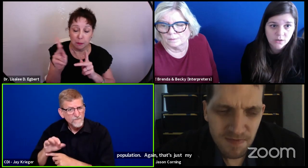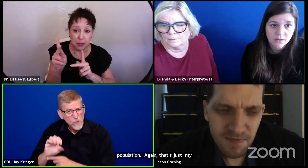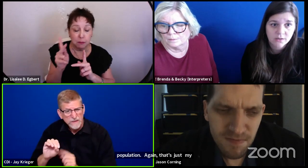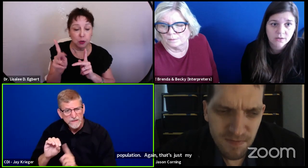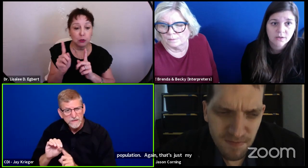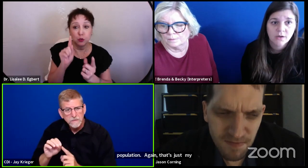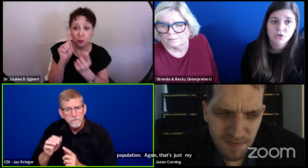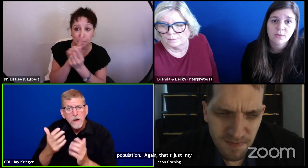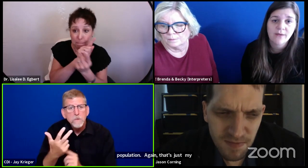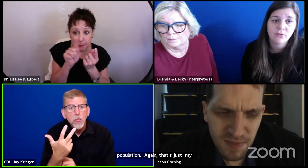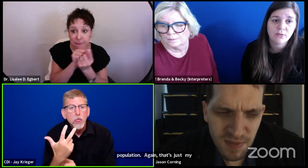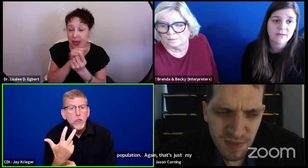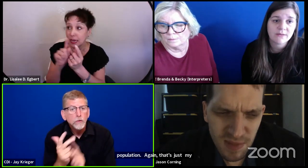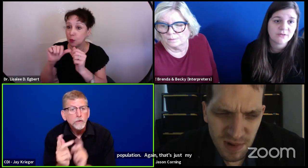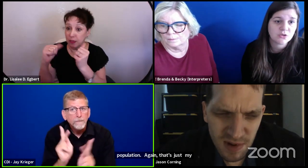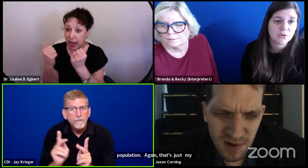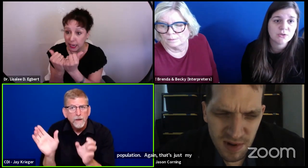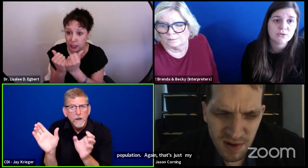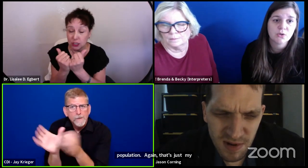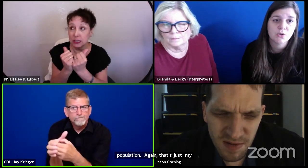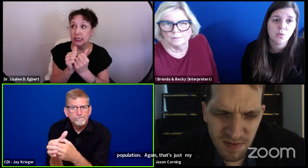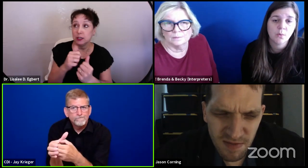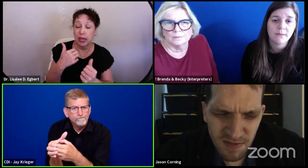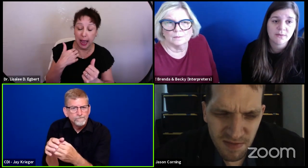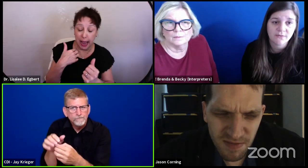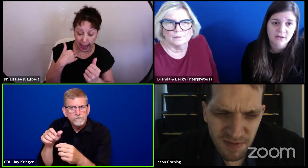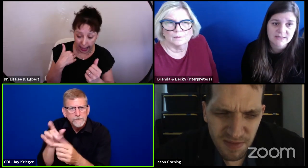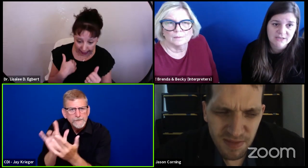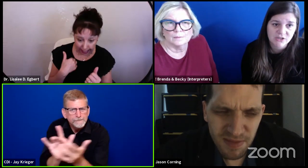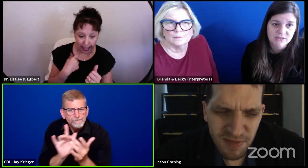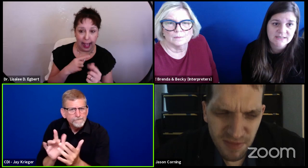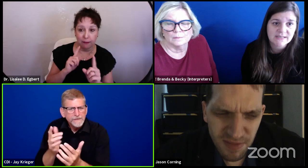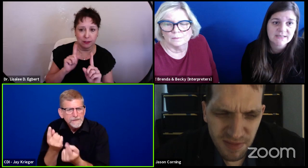work? Should we have three individuals who will meet with the various agencies?